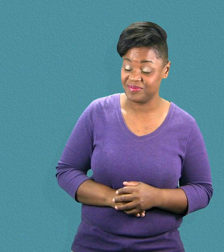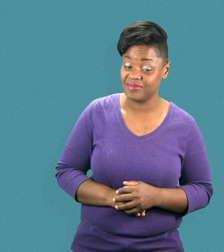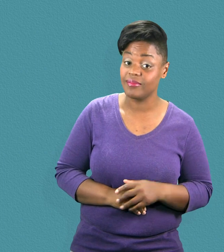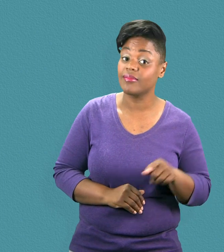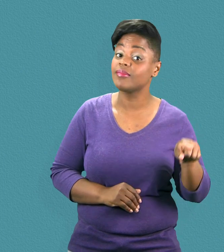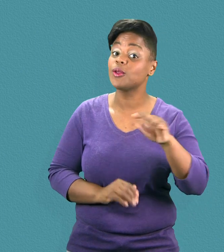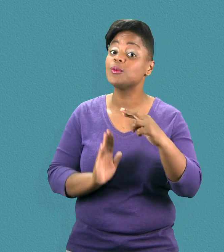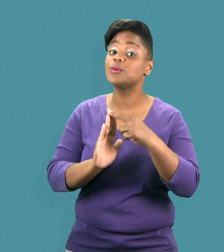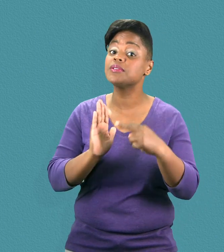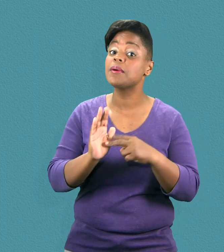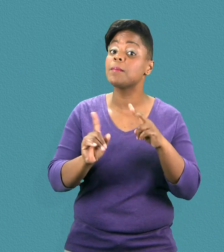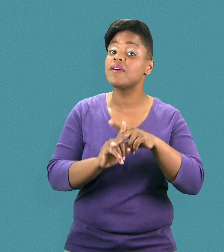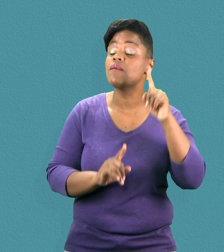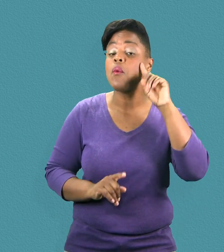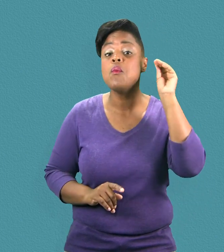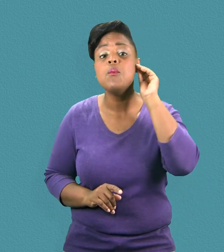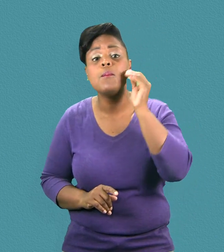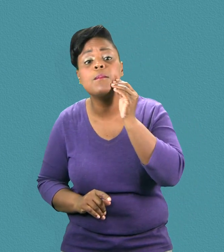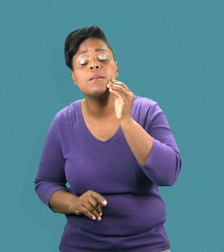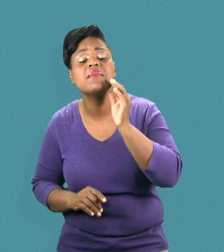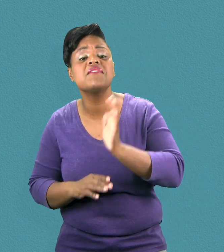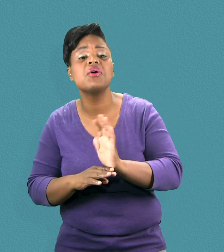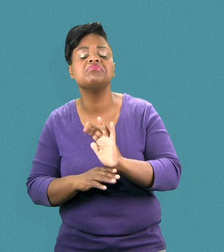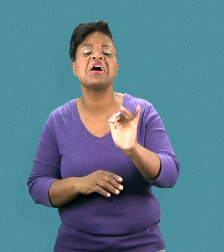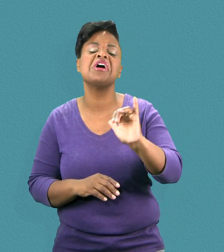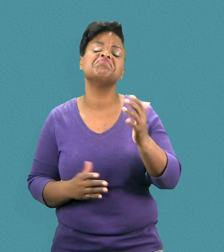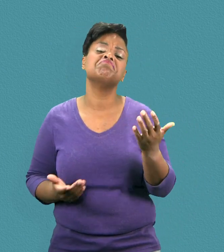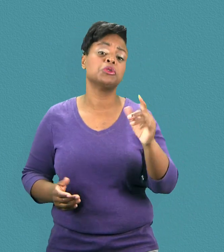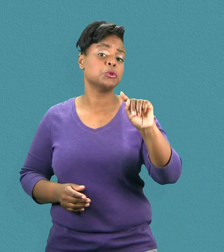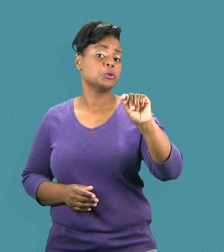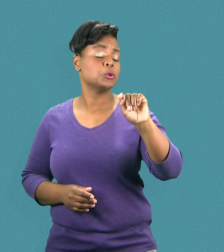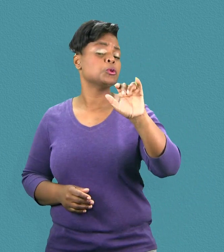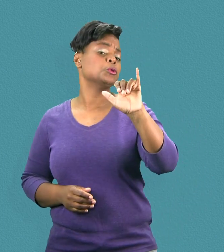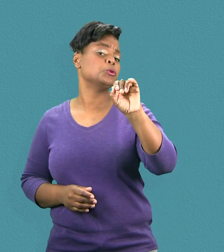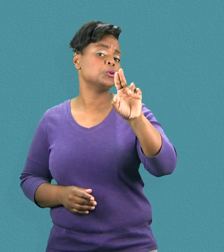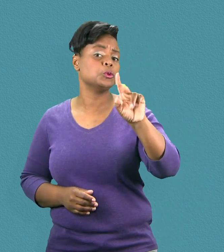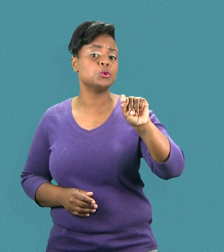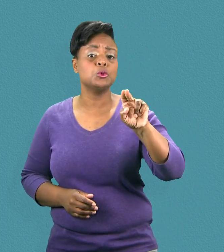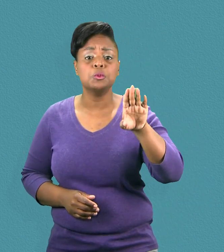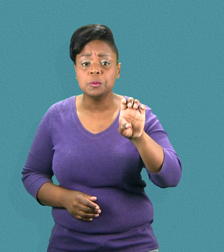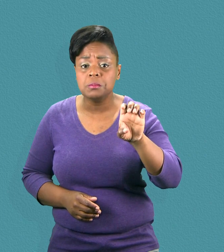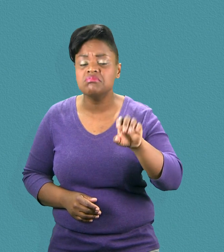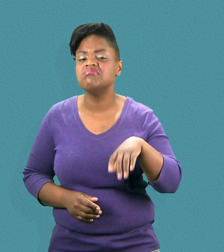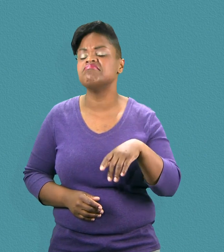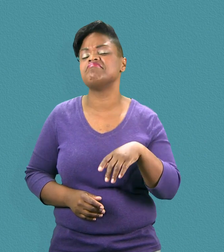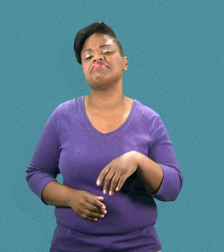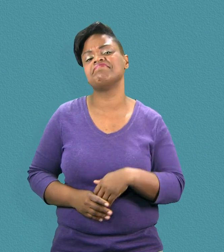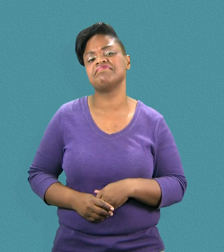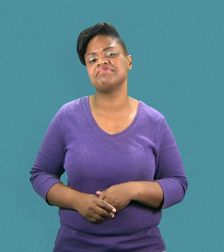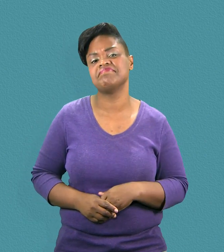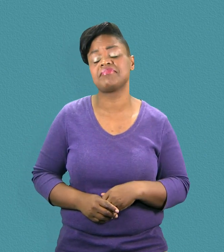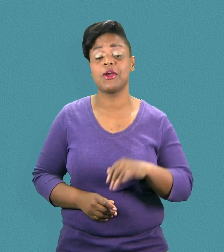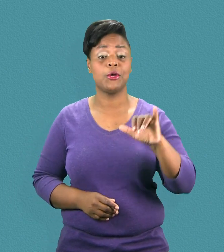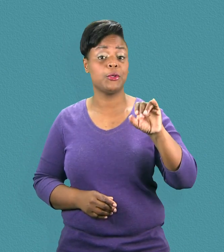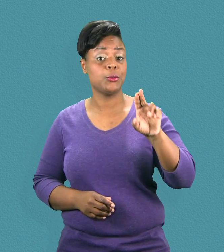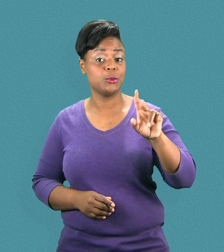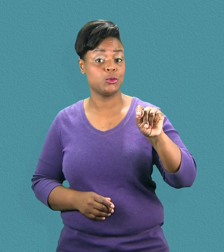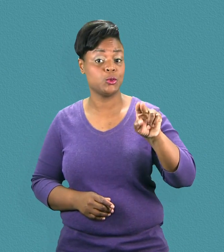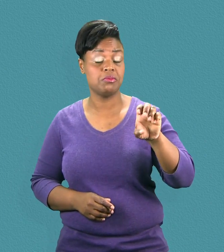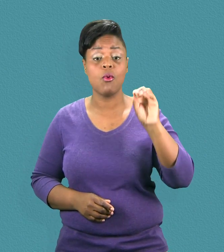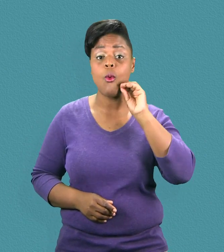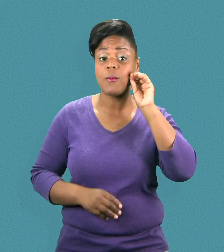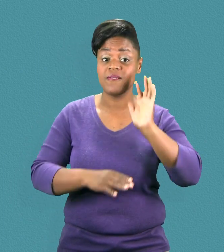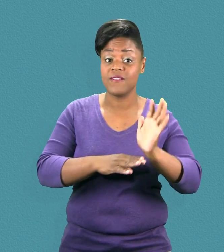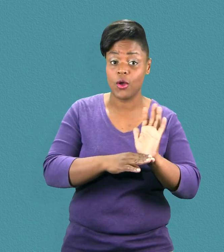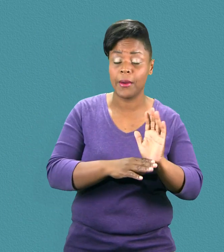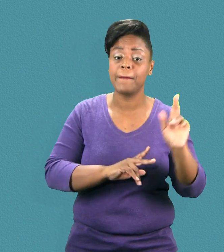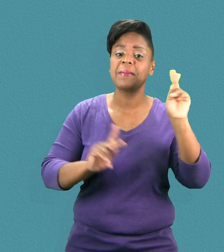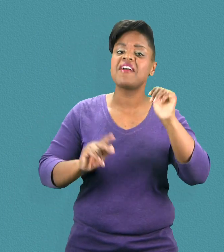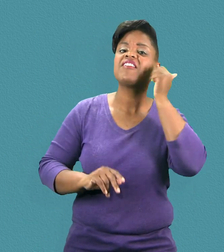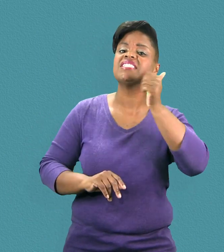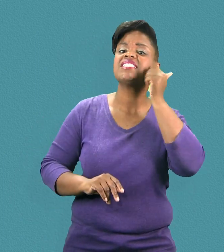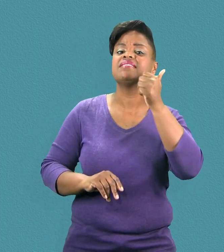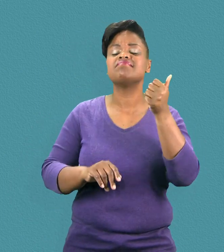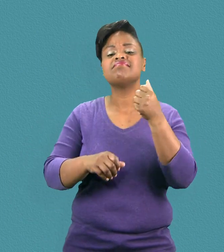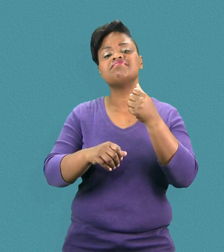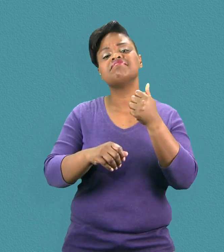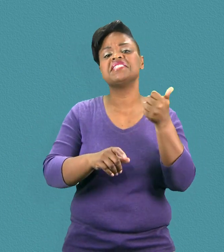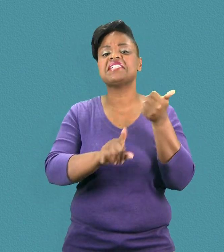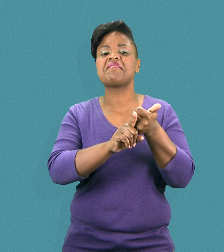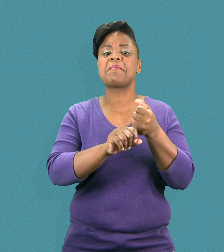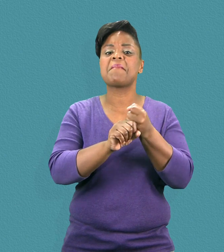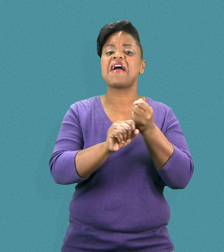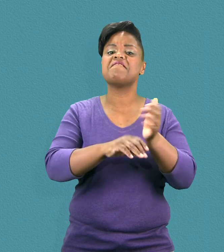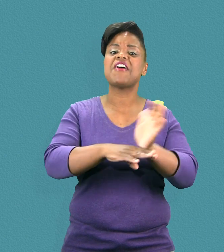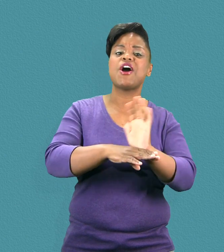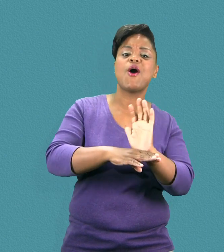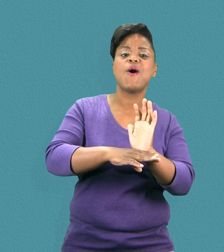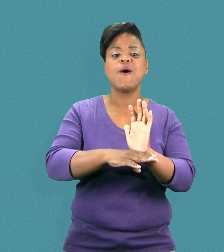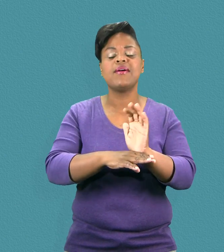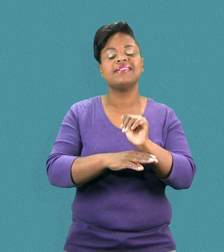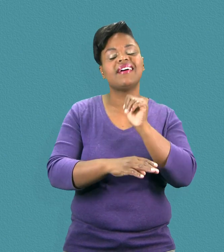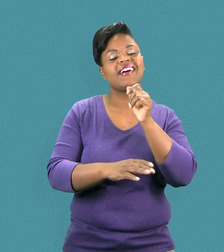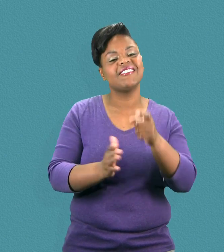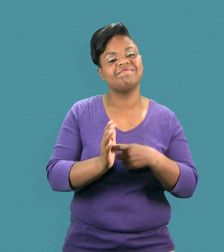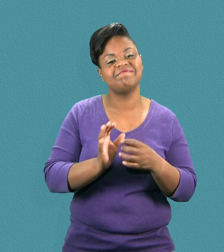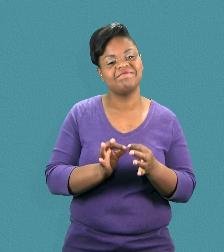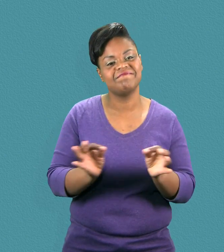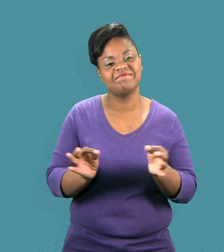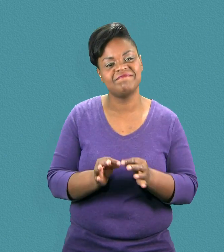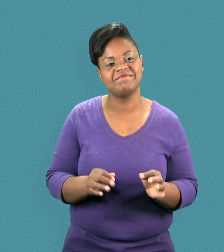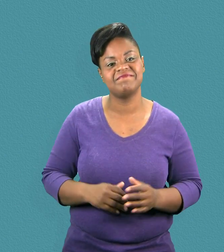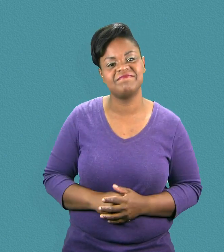They do not apply to YouTube videos or other consumer-generated videos (e.g., homemade videos) created by individuals,